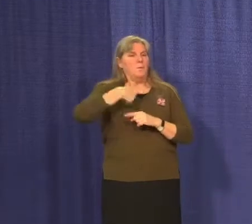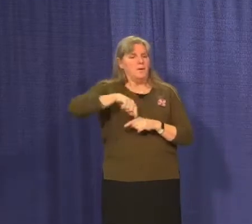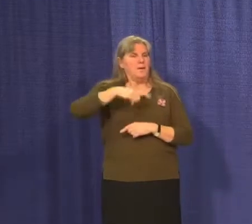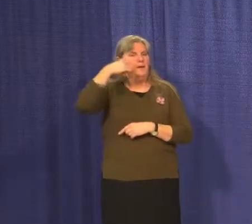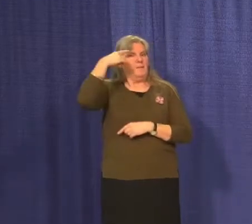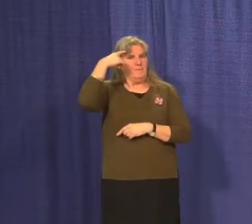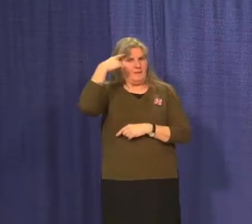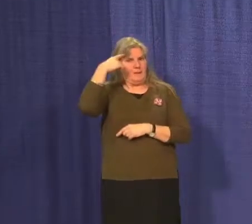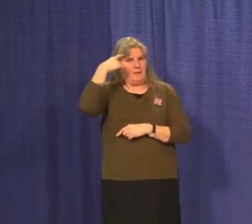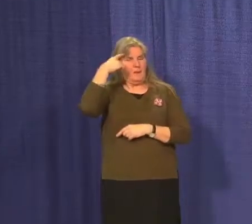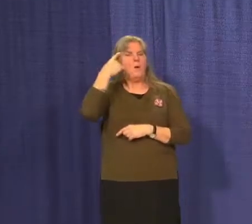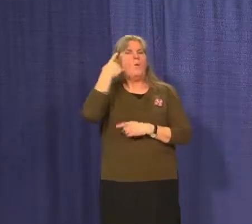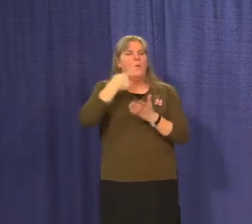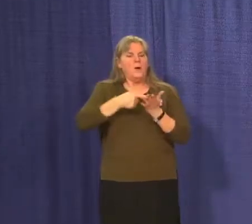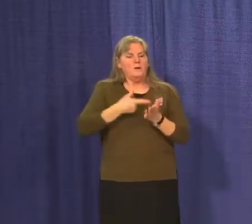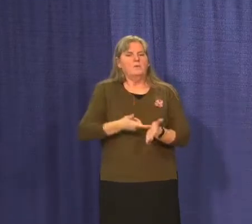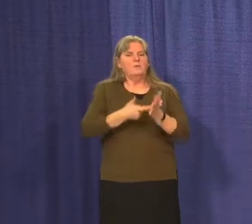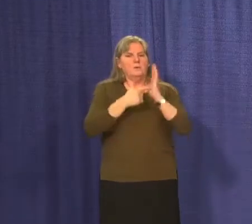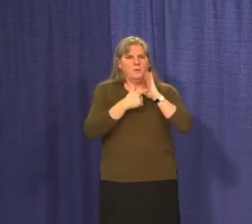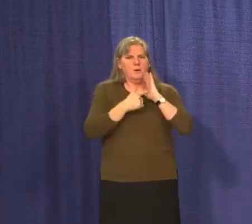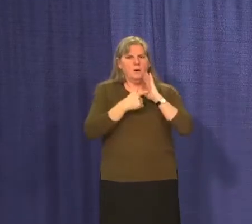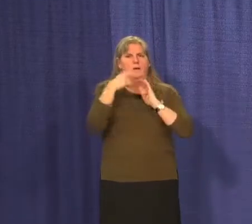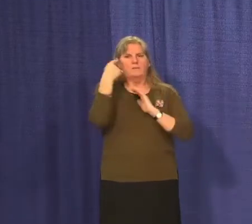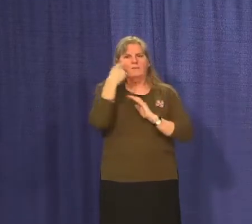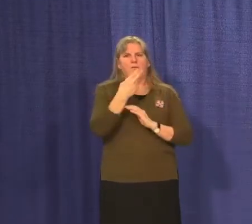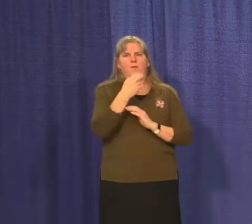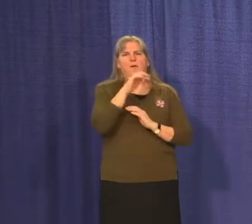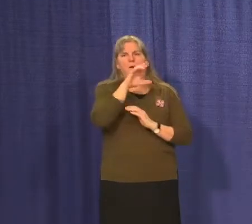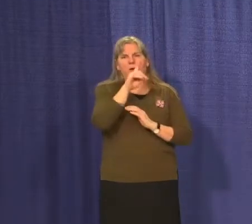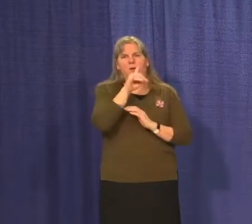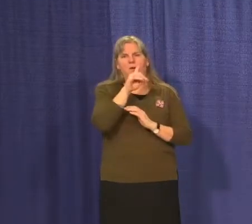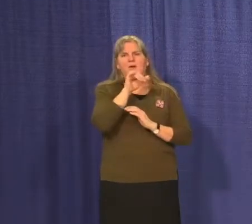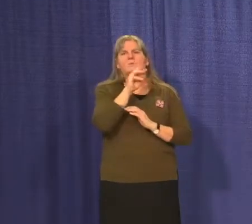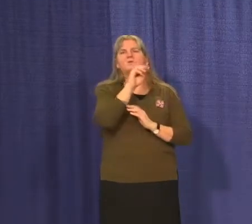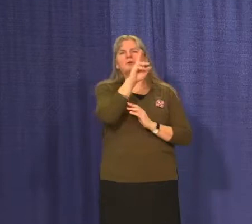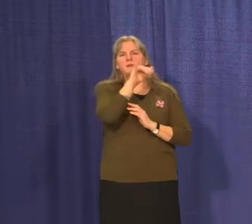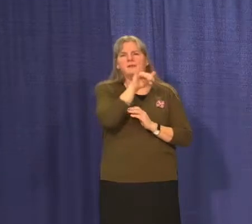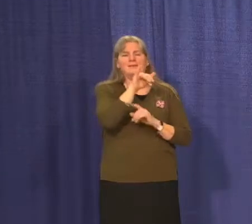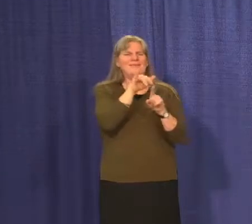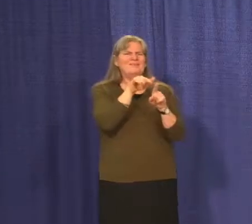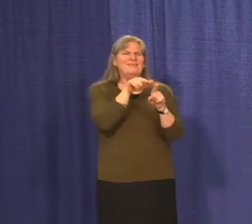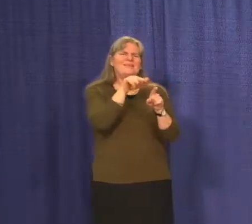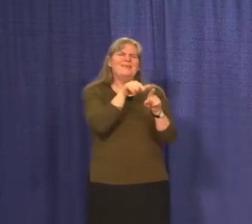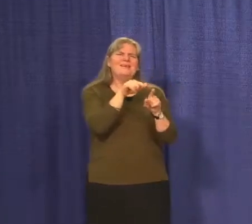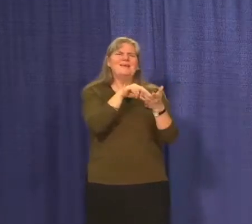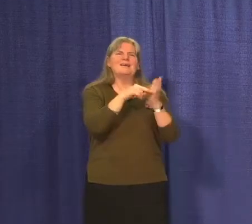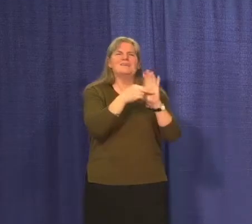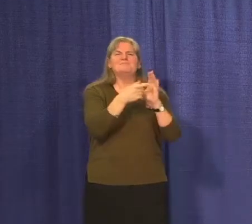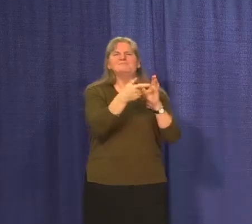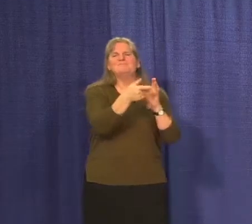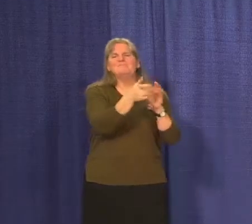is going to be the amount needed to achieve the so-called herd immunity. Herd immunity really means